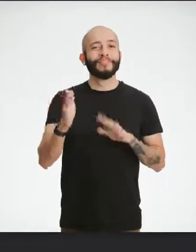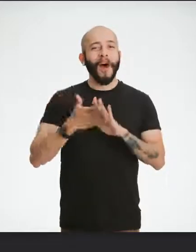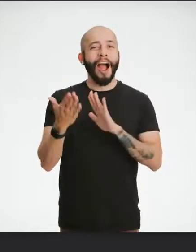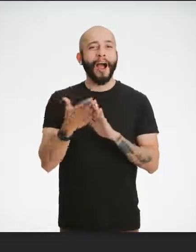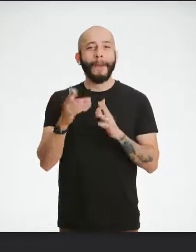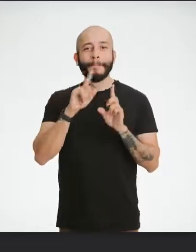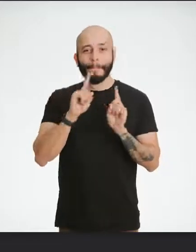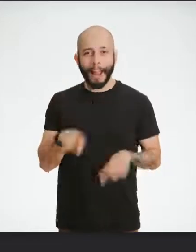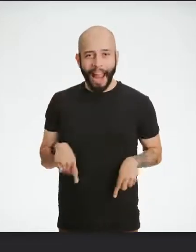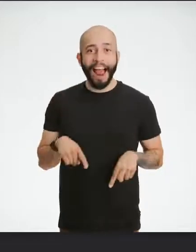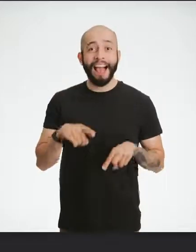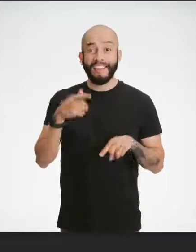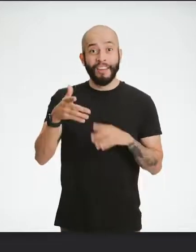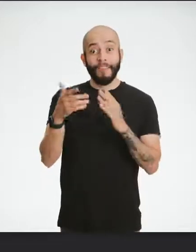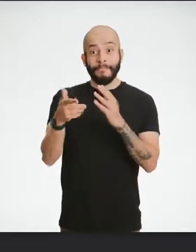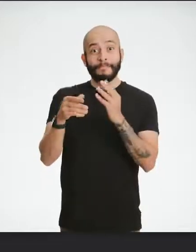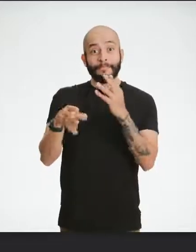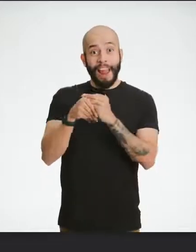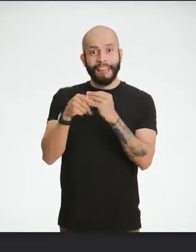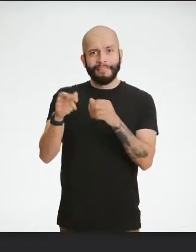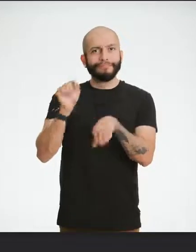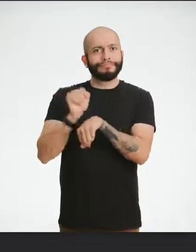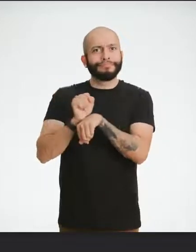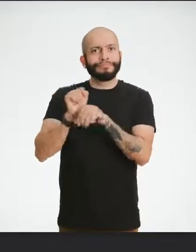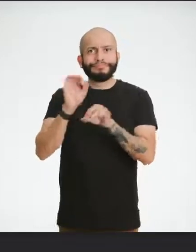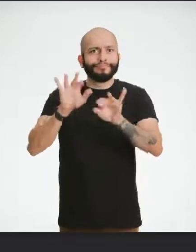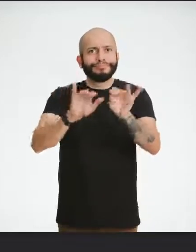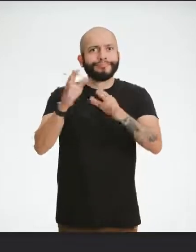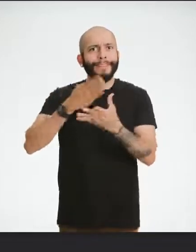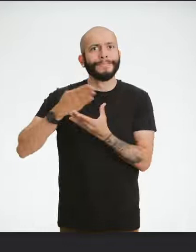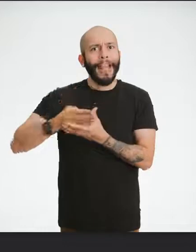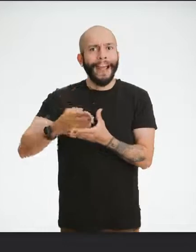I'll run the command. And then, just like that, the plugin goes to work on my files.